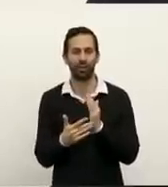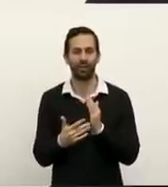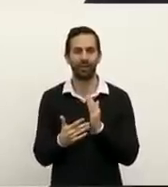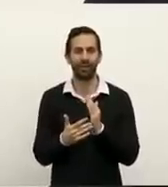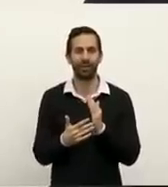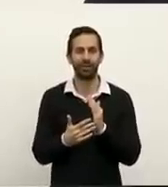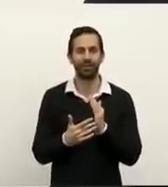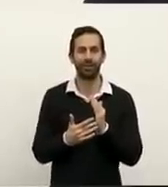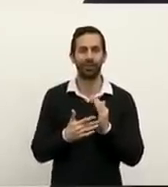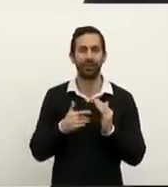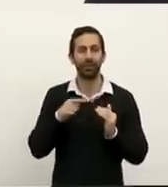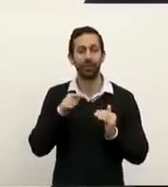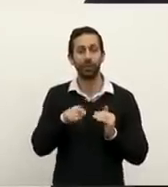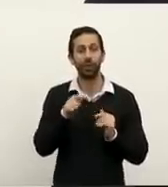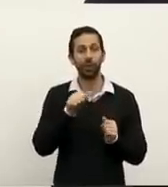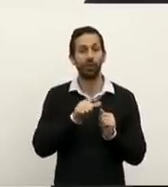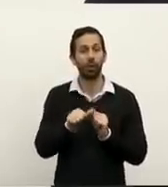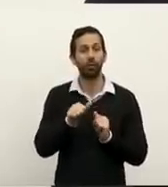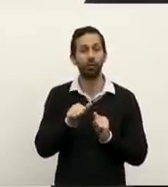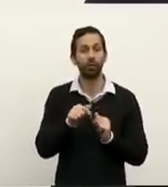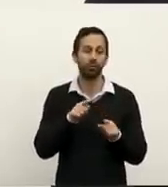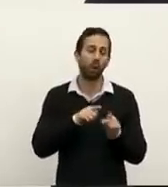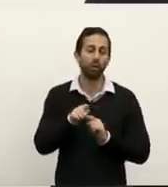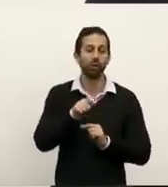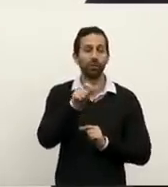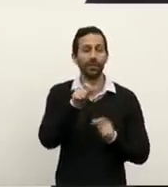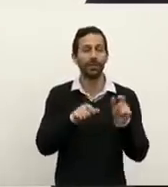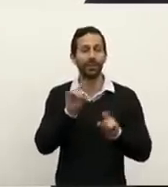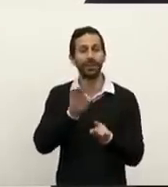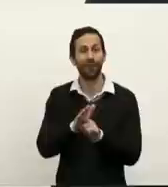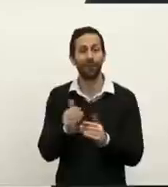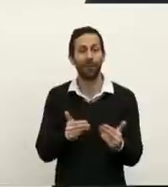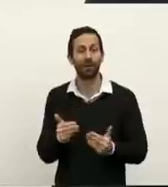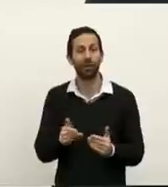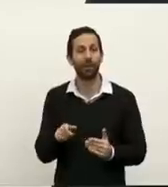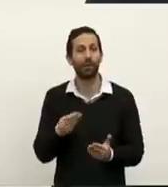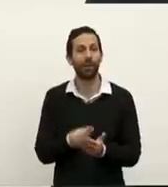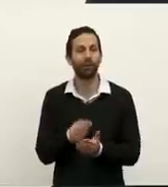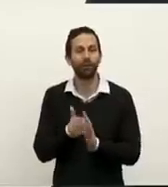On most participants' self-manage that budget. And that gives them a lot of flexibility.